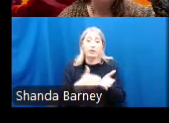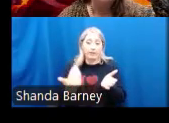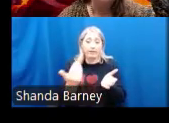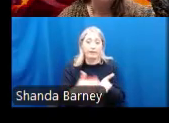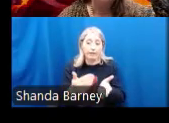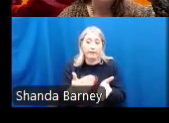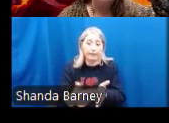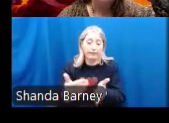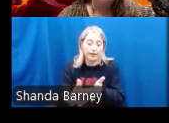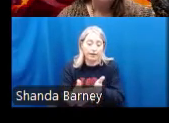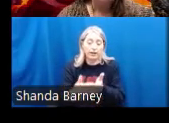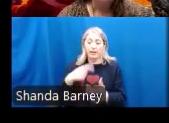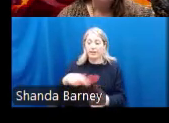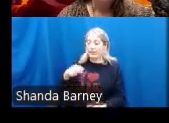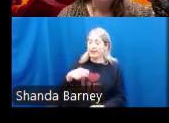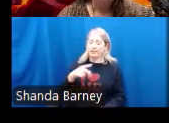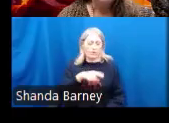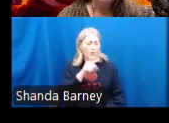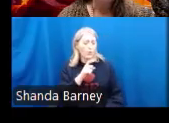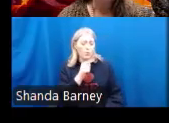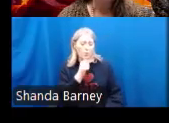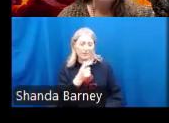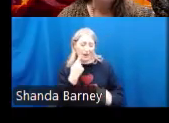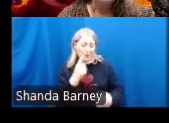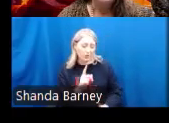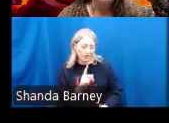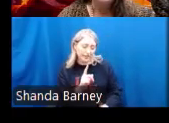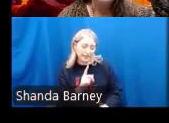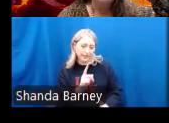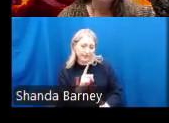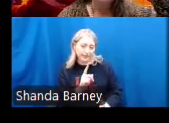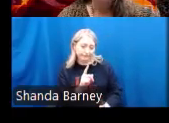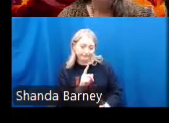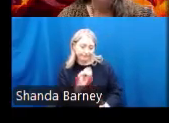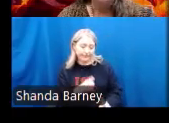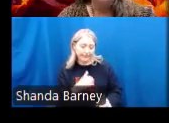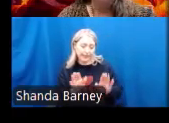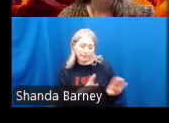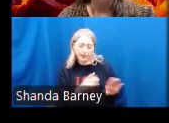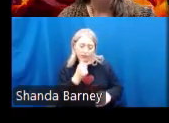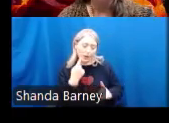were. Think about your male bias, and you know, like this.